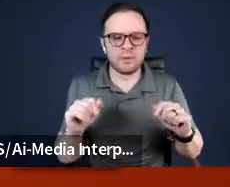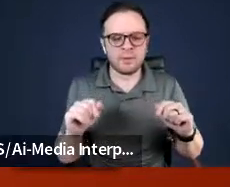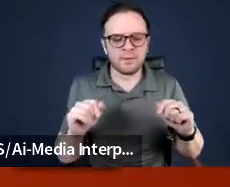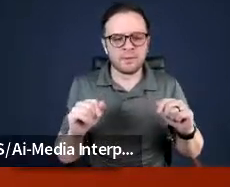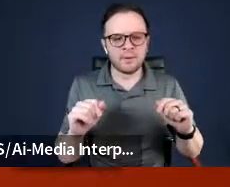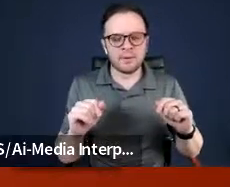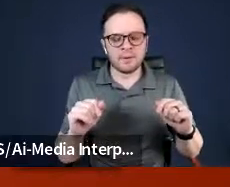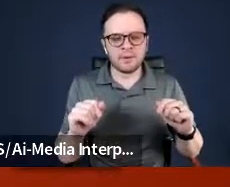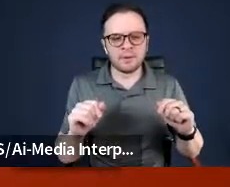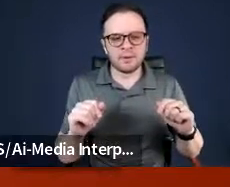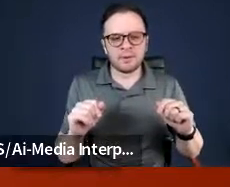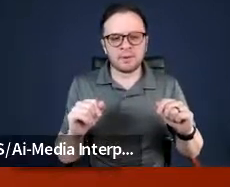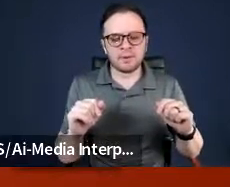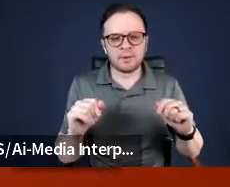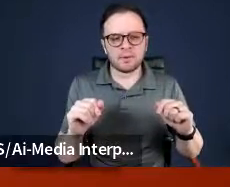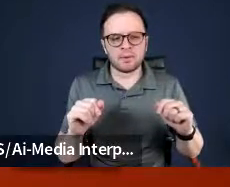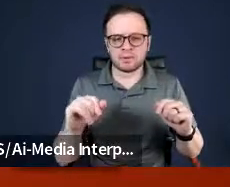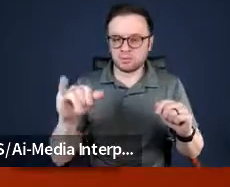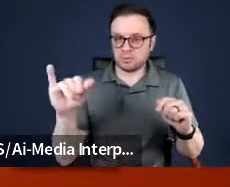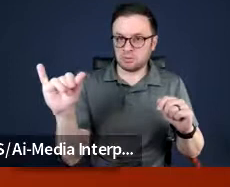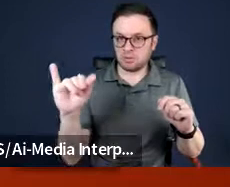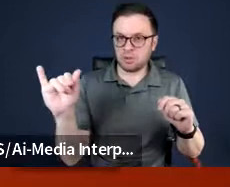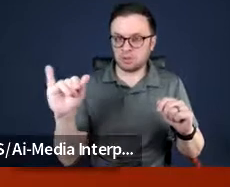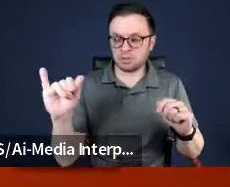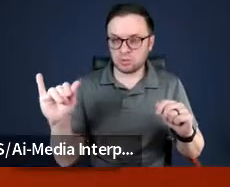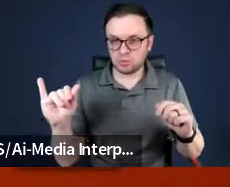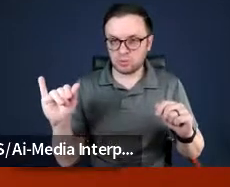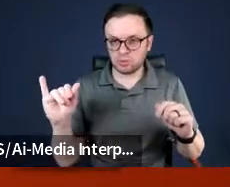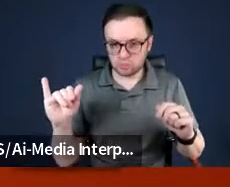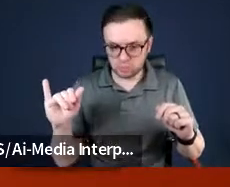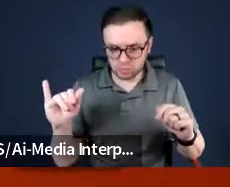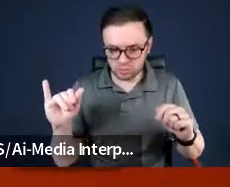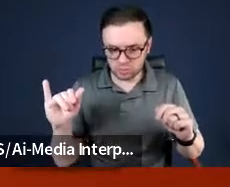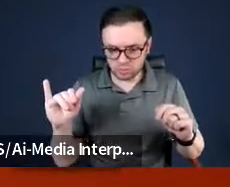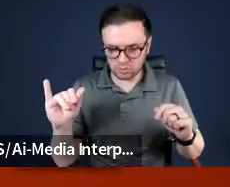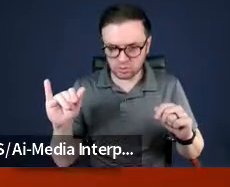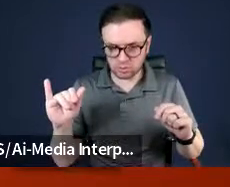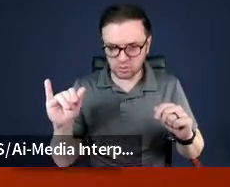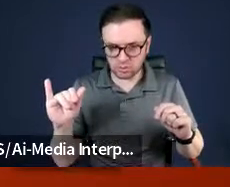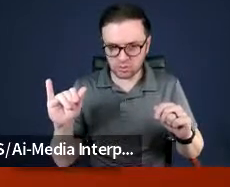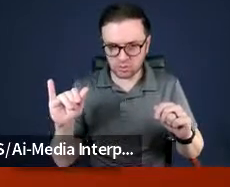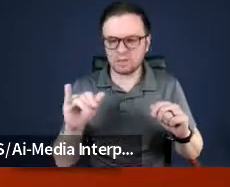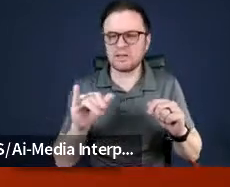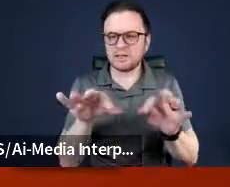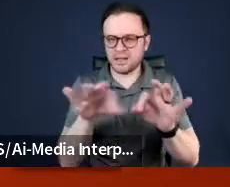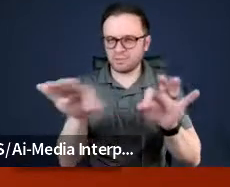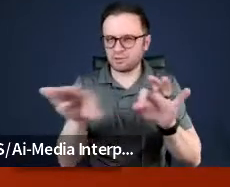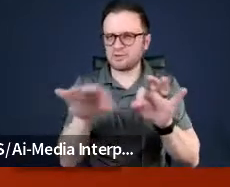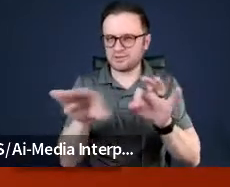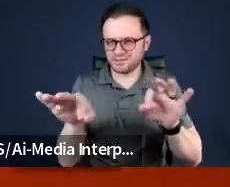disabilities website so it has been recorded and we will share that out as well so that people can access the